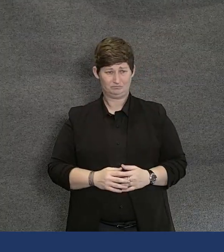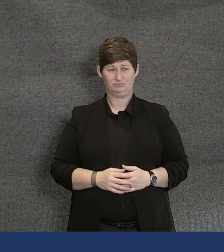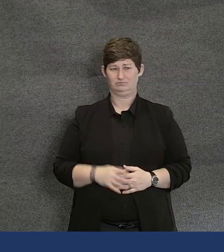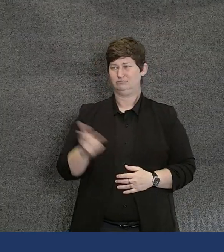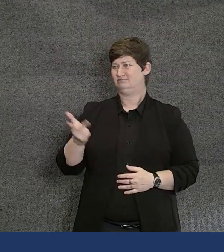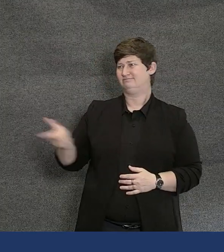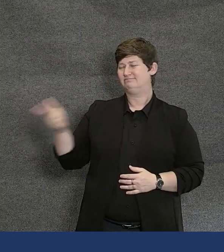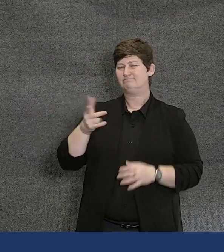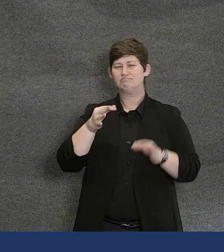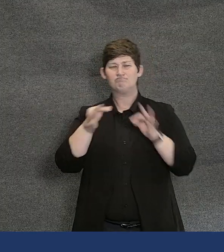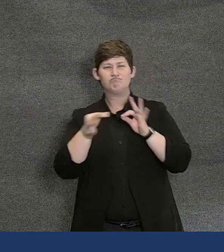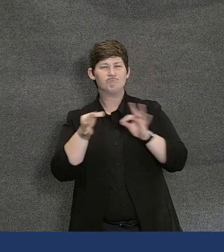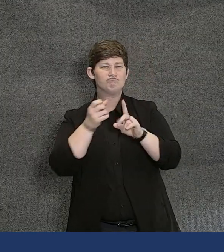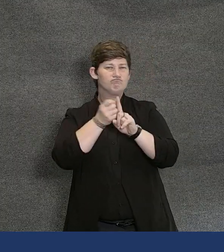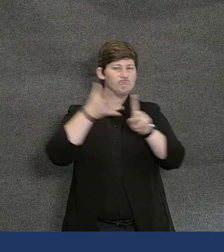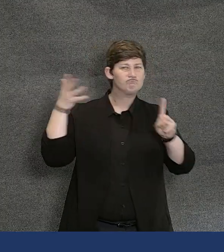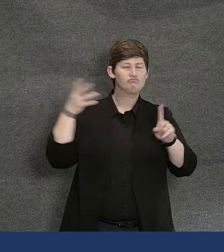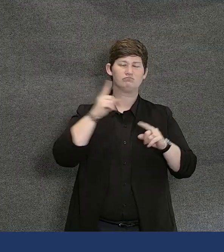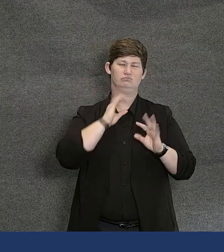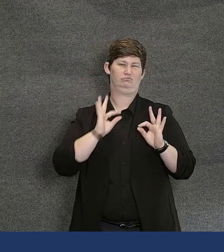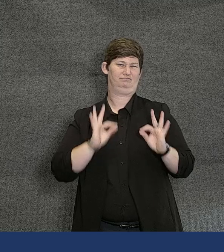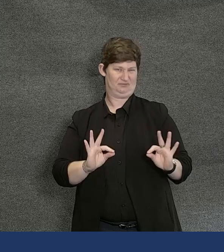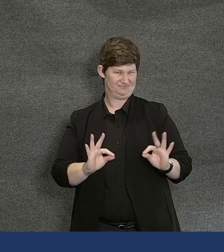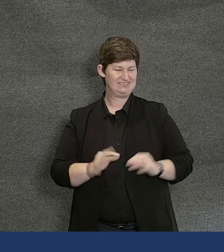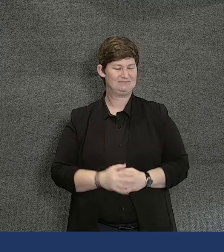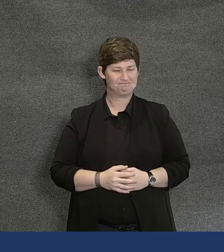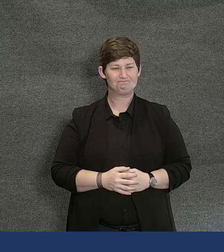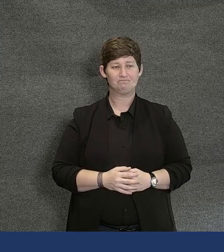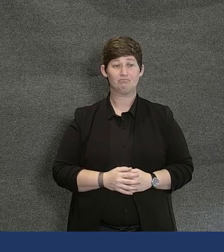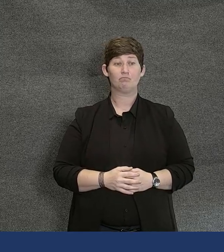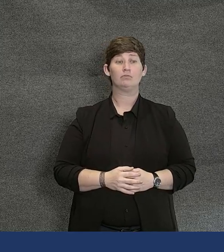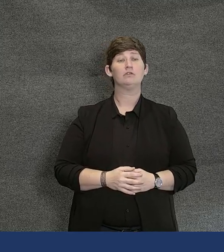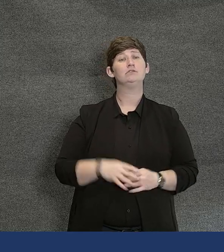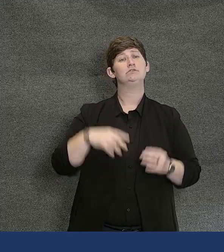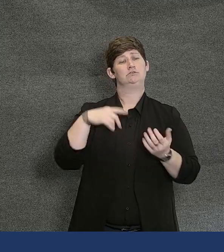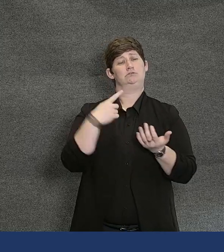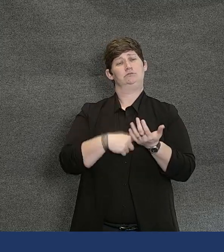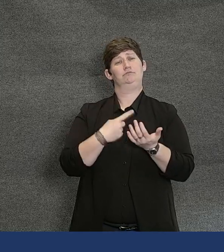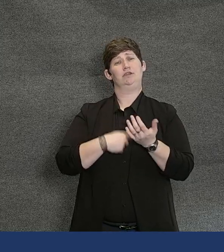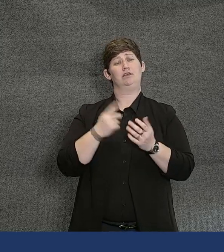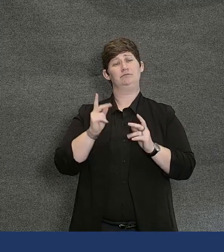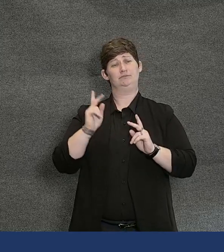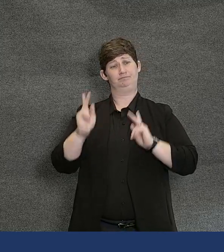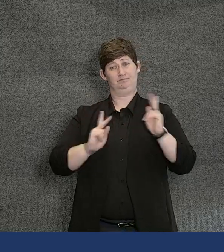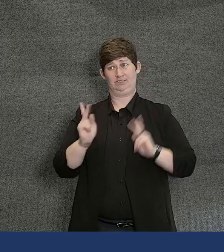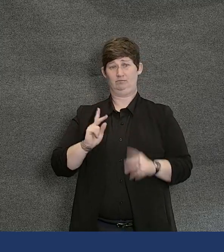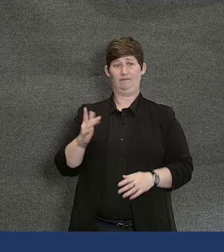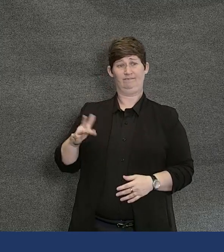Senator Dibble said. I think sometimes people feel like they can't reach out